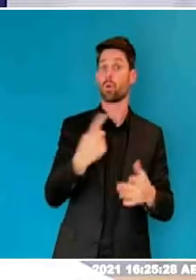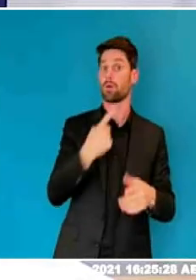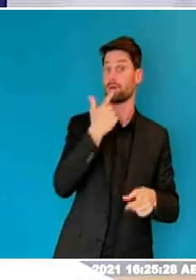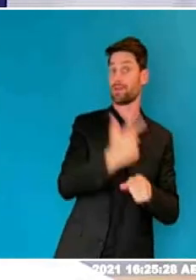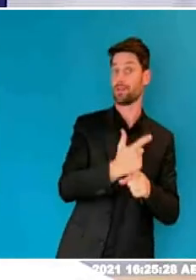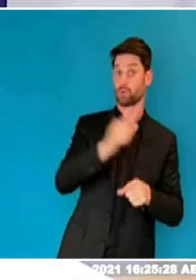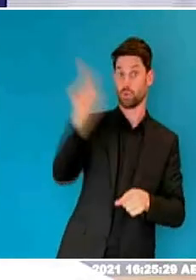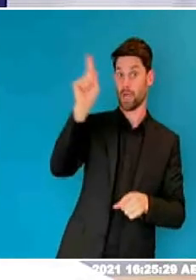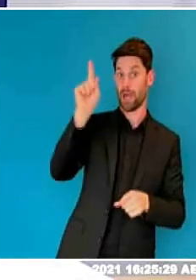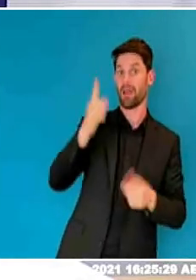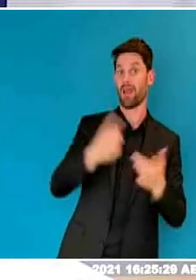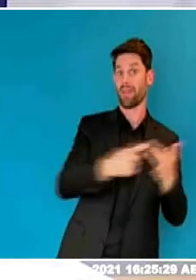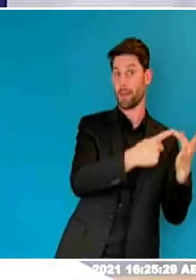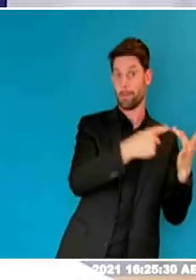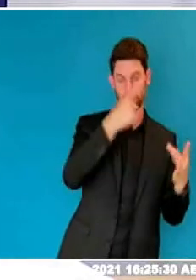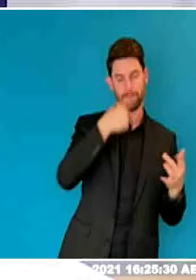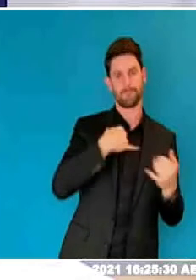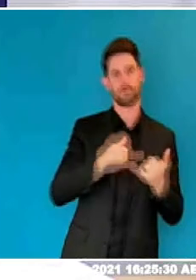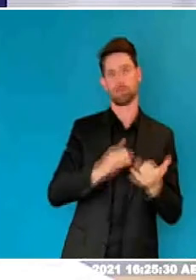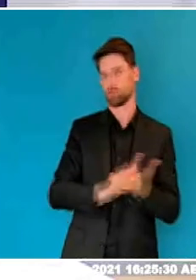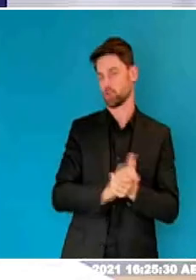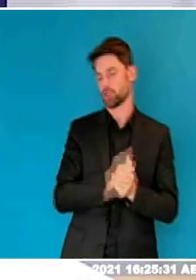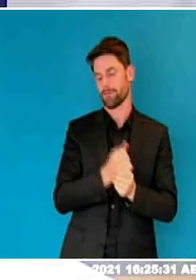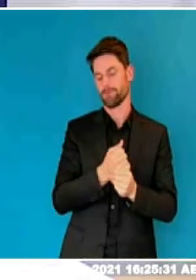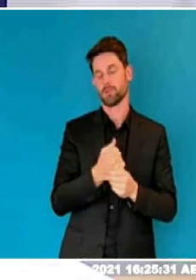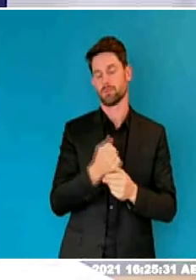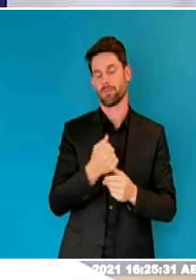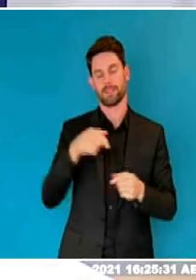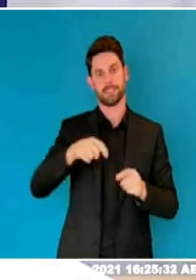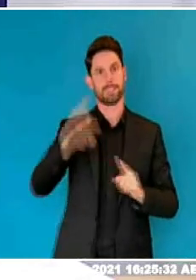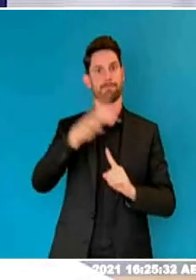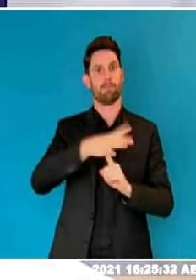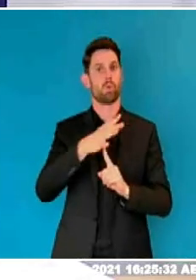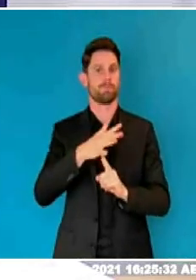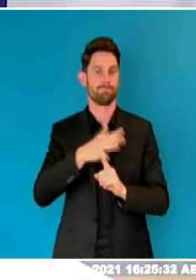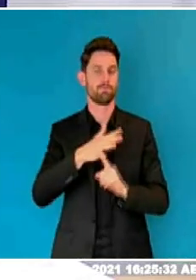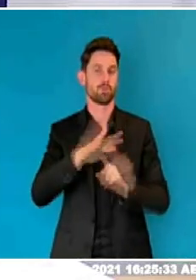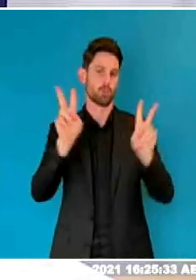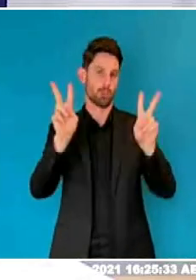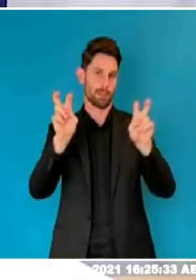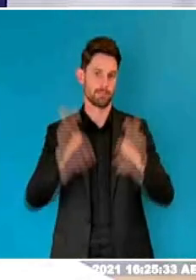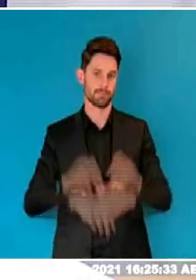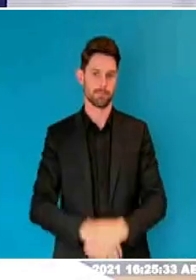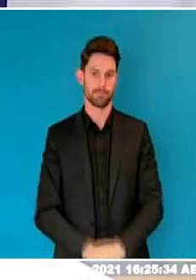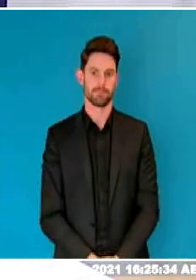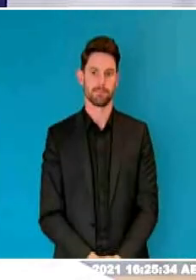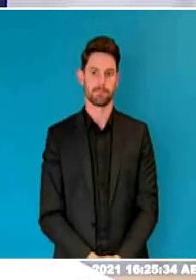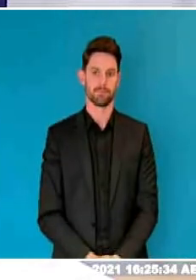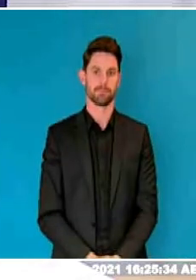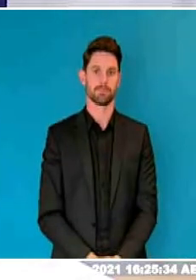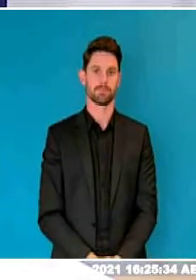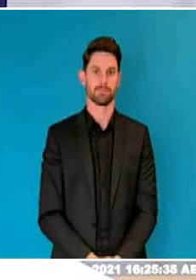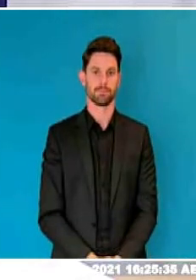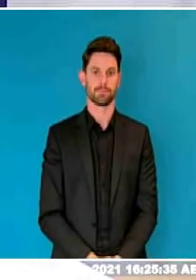appreciate your assistance on the important issues that we have to examine. Thank you very much.